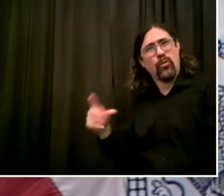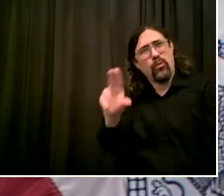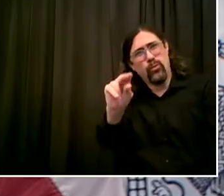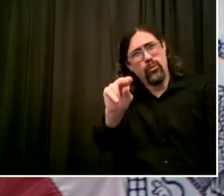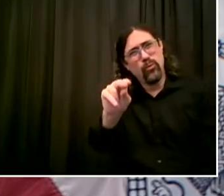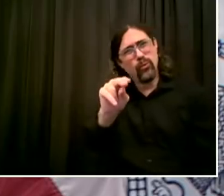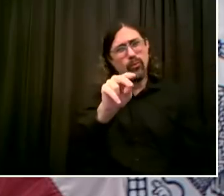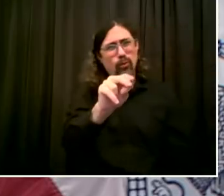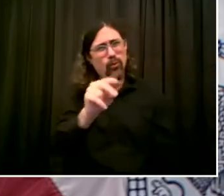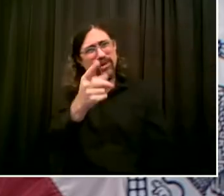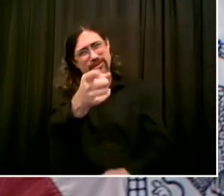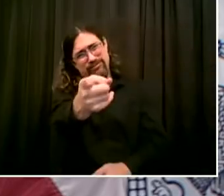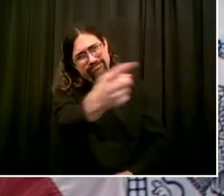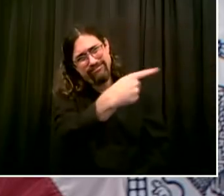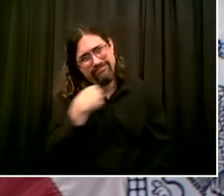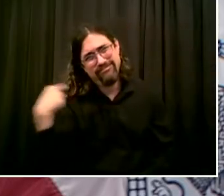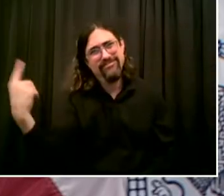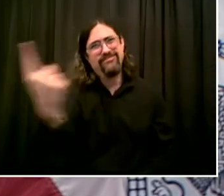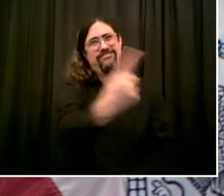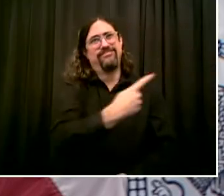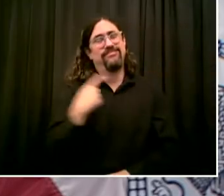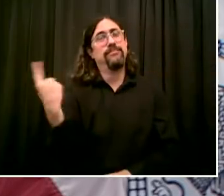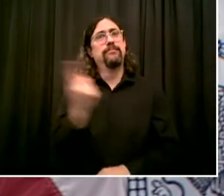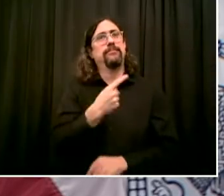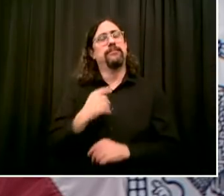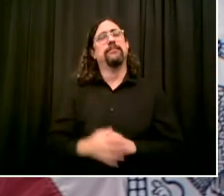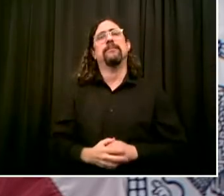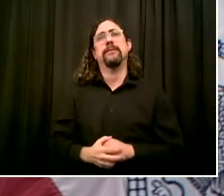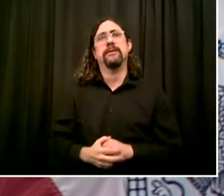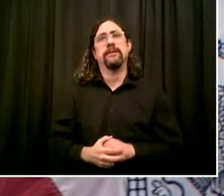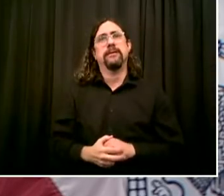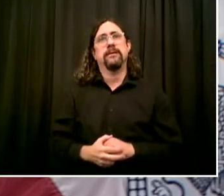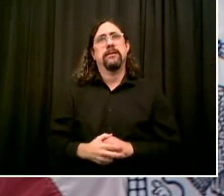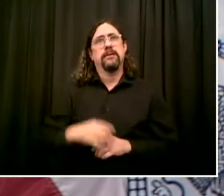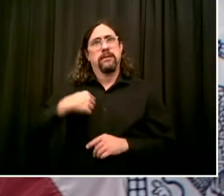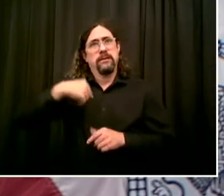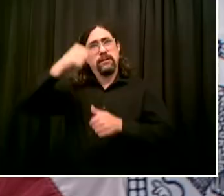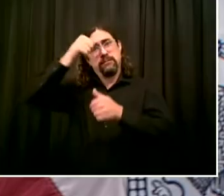MESSAGE GETS THROUGH ALSO . I'VE STOOD WITH COMMUNITY MEASURES IN HARLEM, THR EI